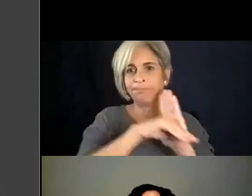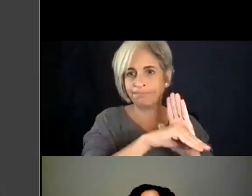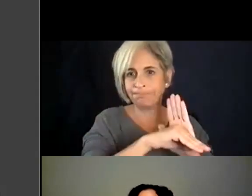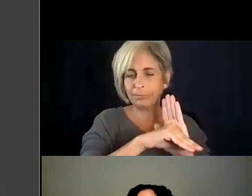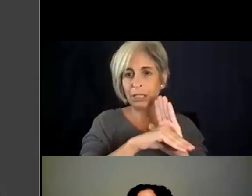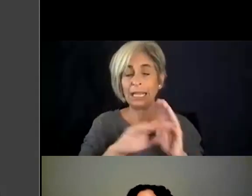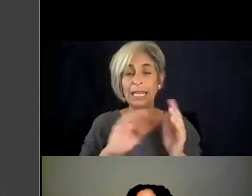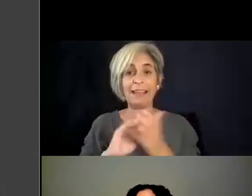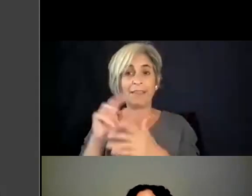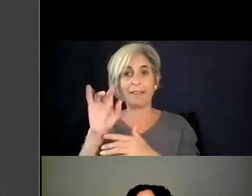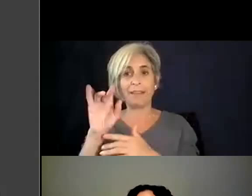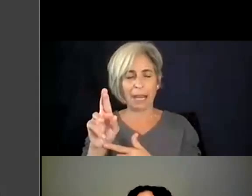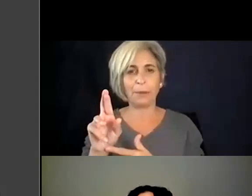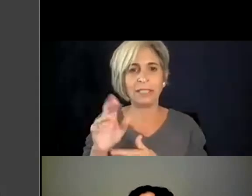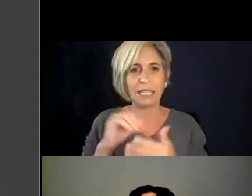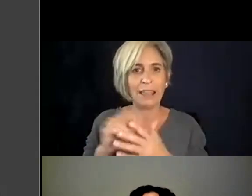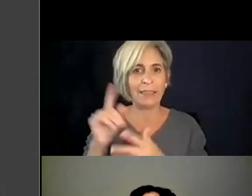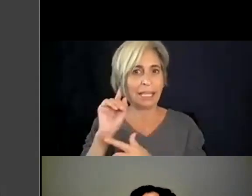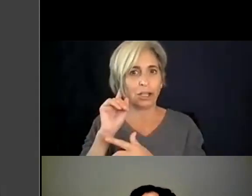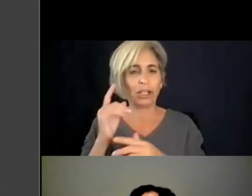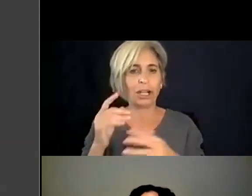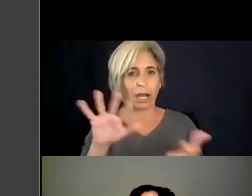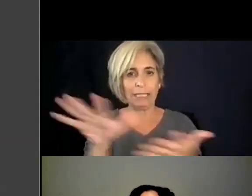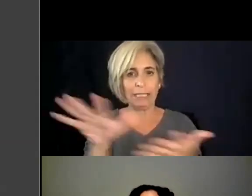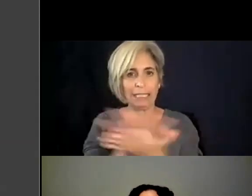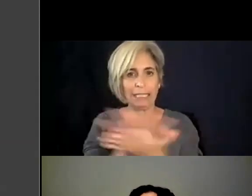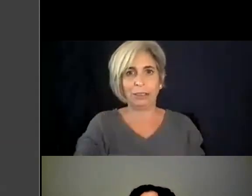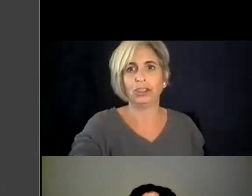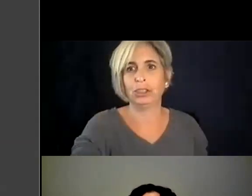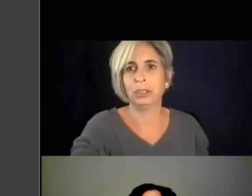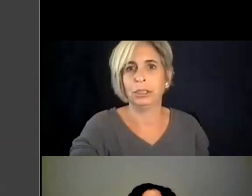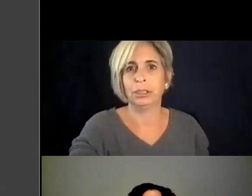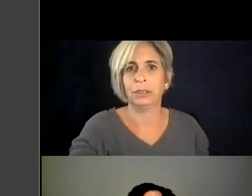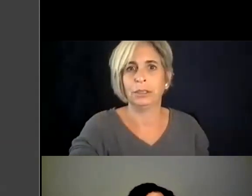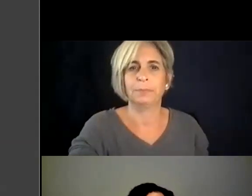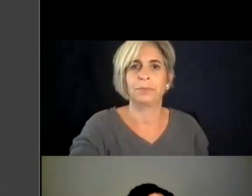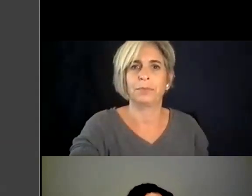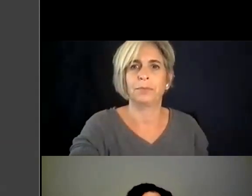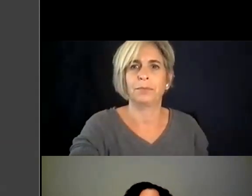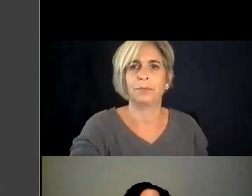fibers of the inner ear are damaged. As you can imagine the diagnosis is